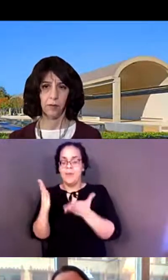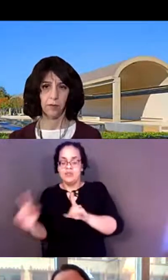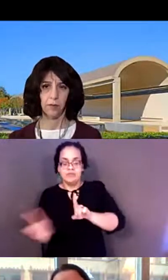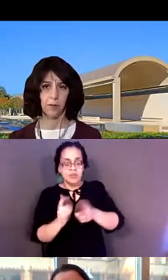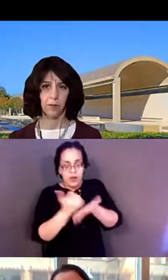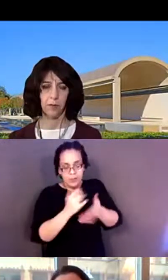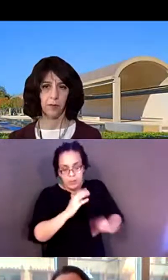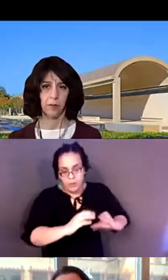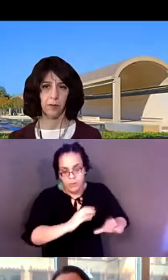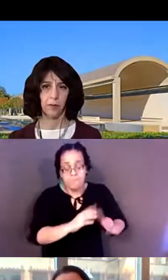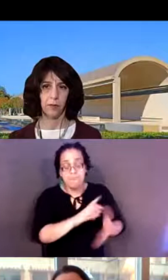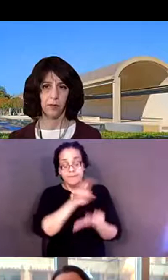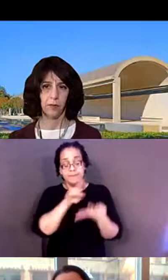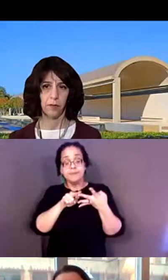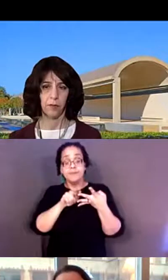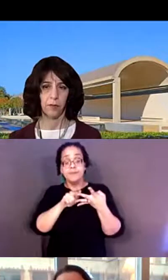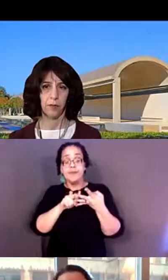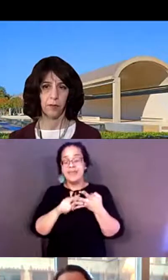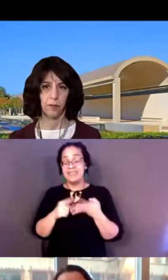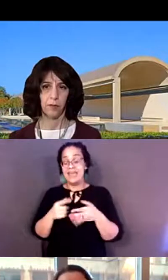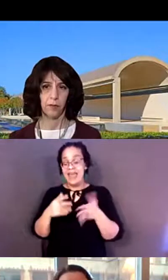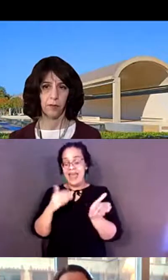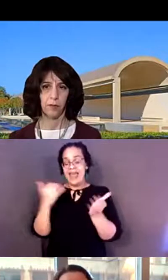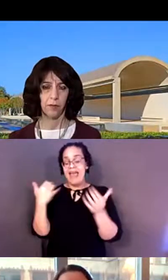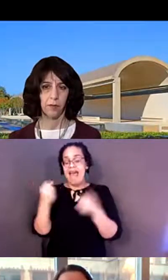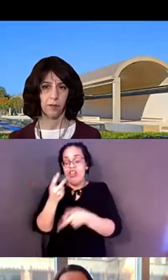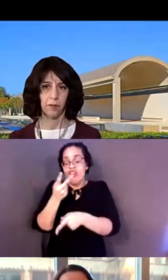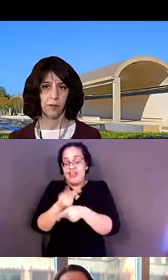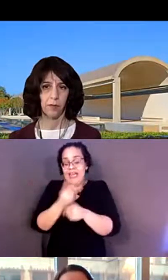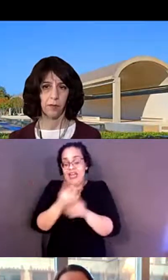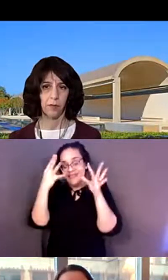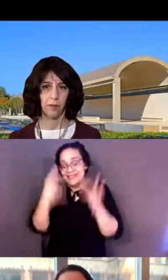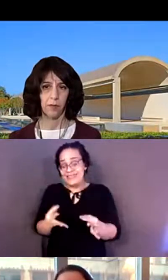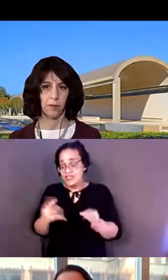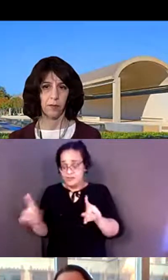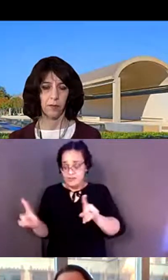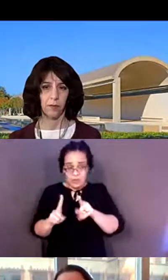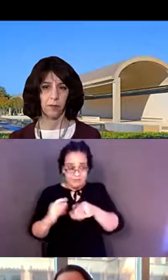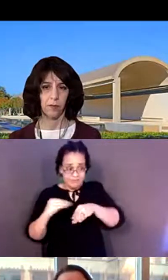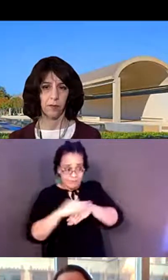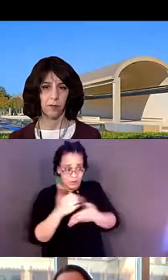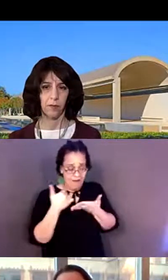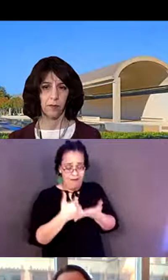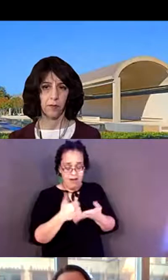healthcare decisions. This may be true for someone who is um